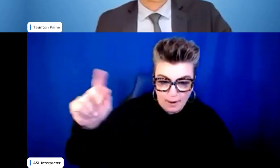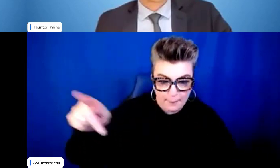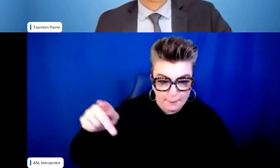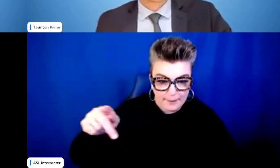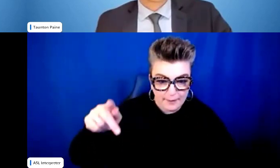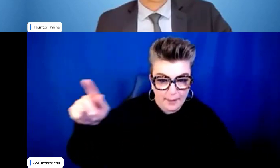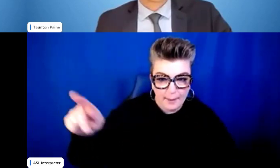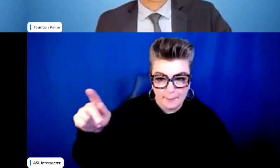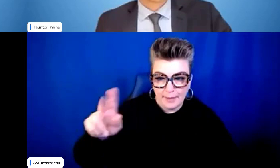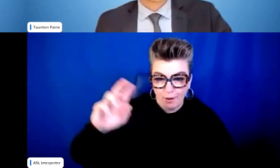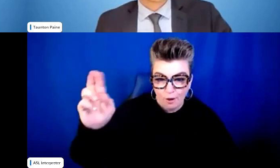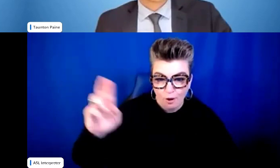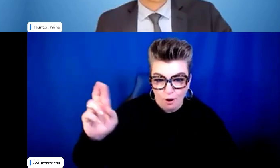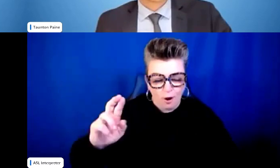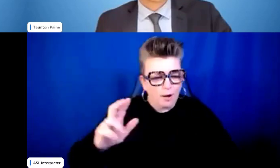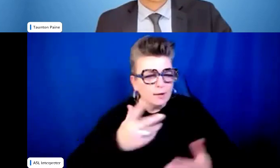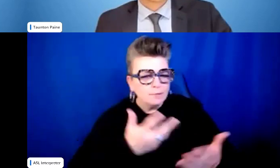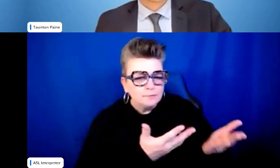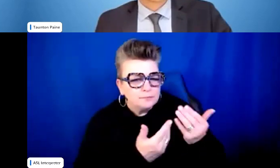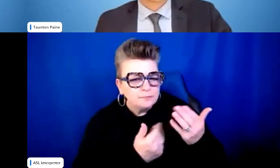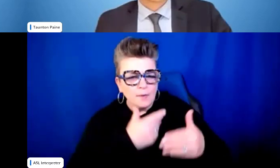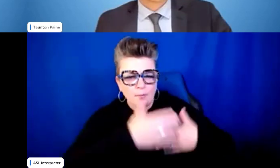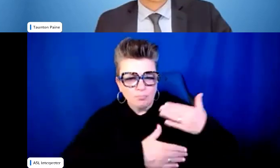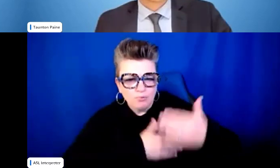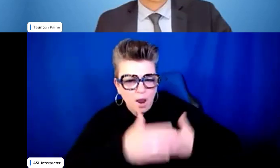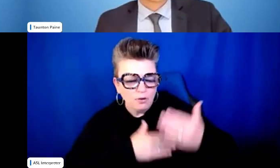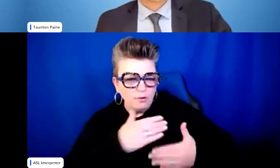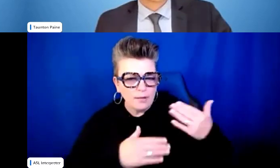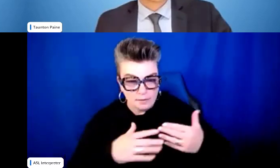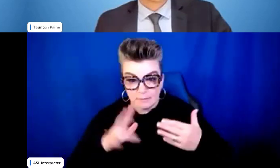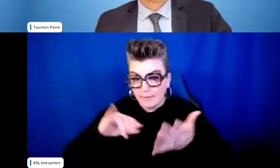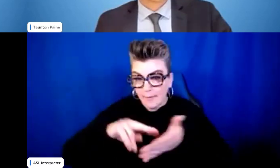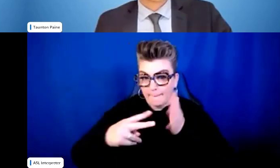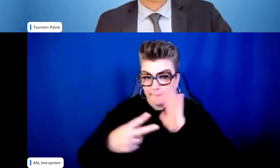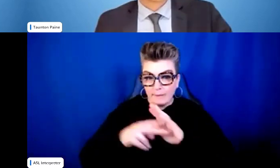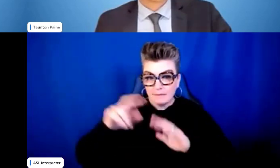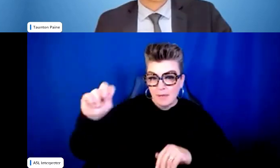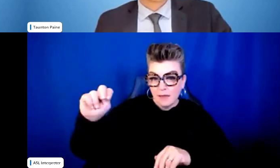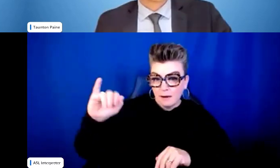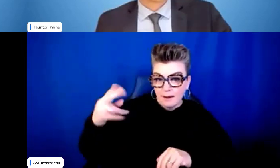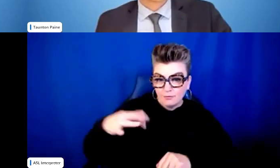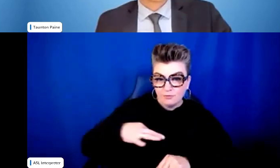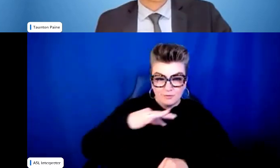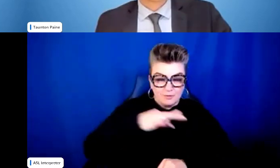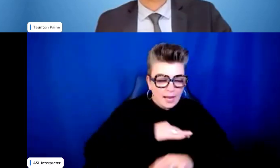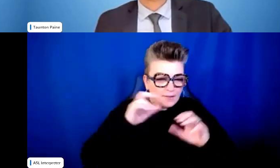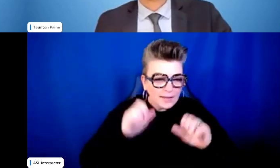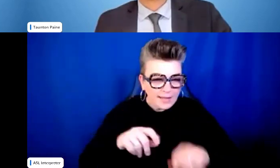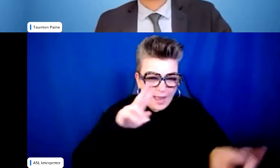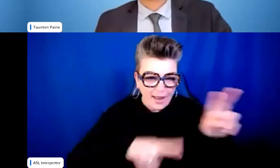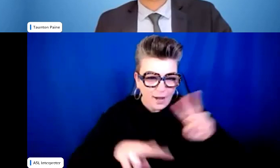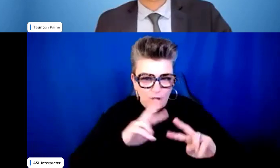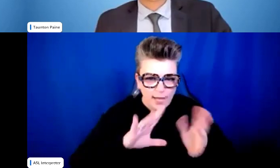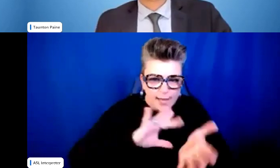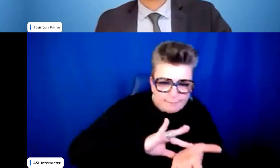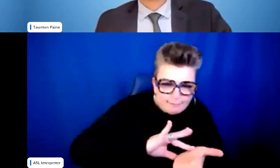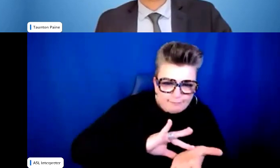And this will be the chance for NIH staff to take a look at where you are, and if you are where you thought you would be